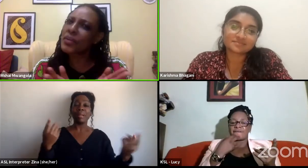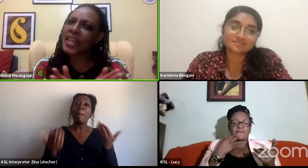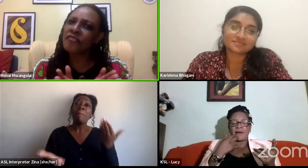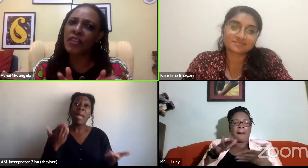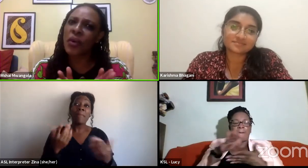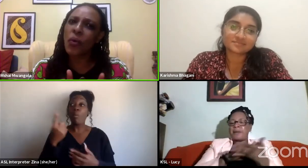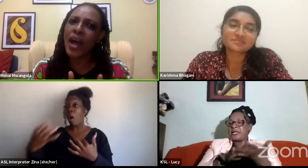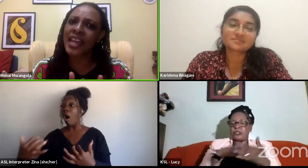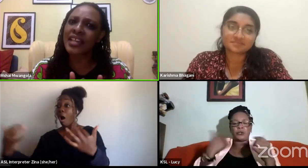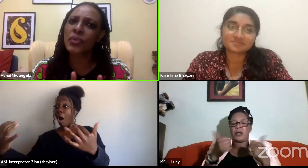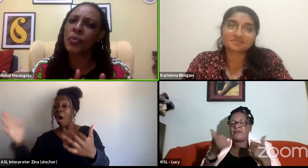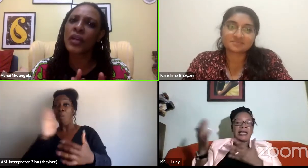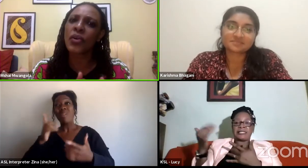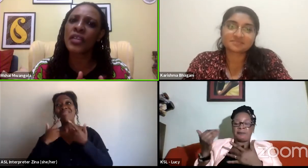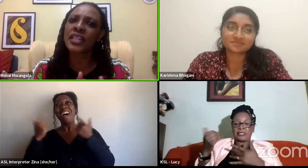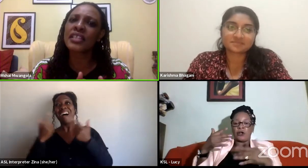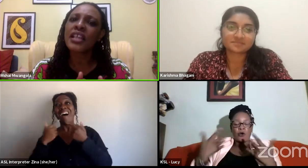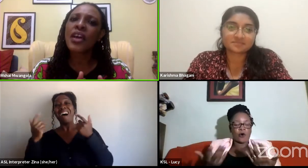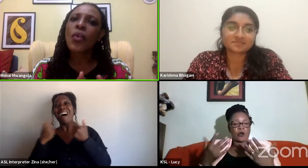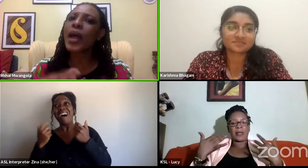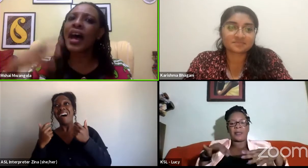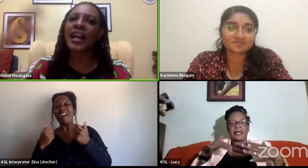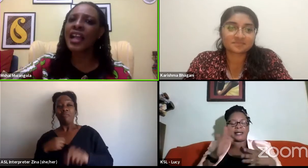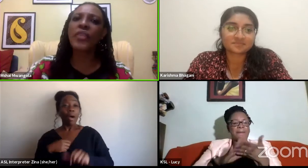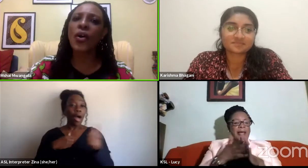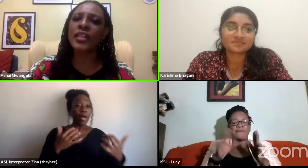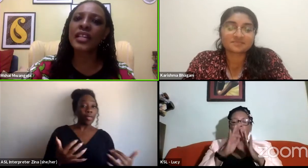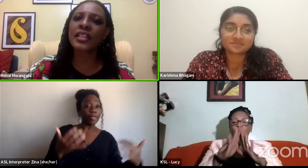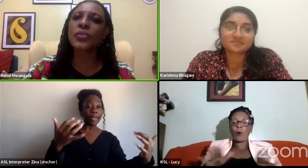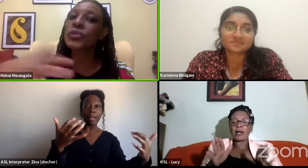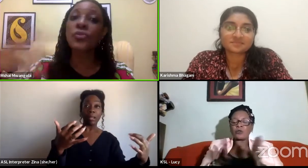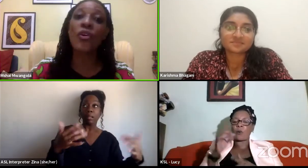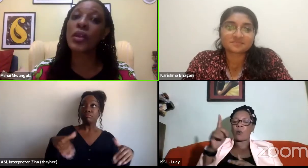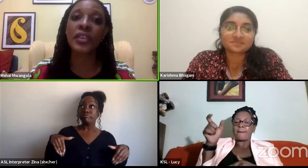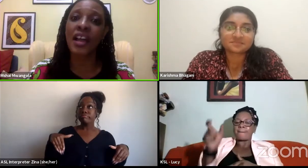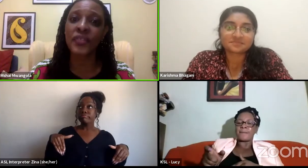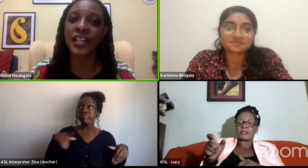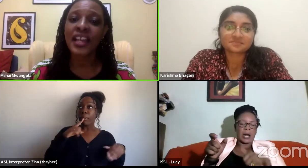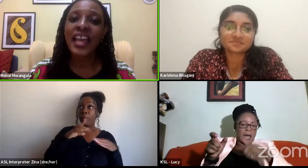would get very quiet with one audience where another audience was roaring with laughter.